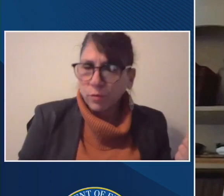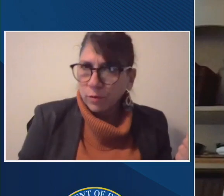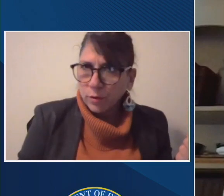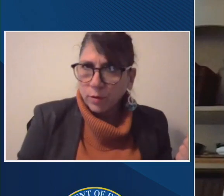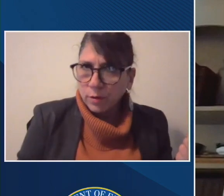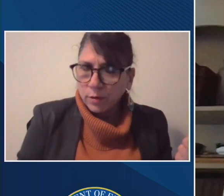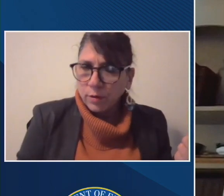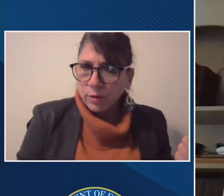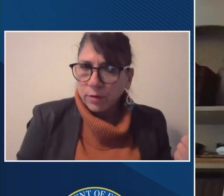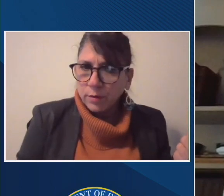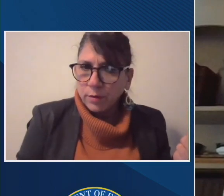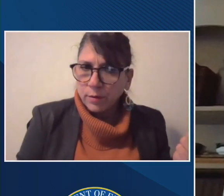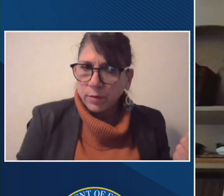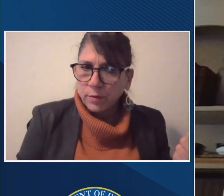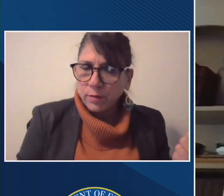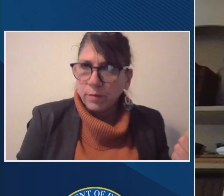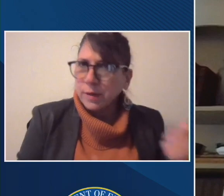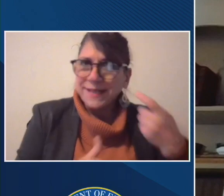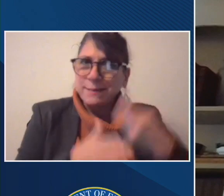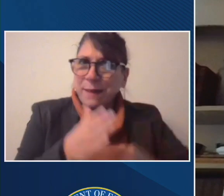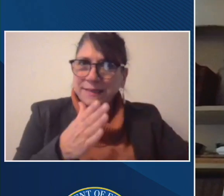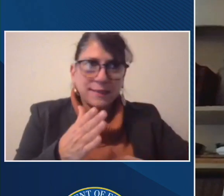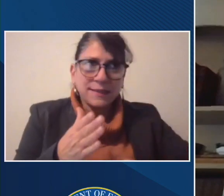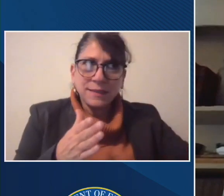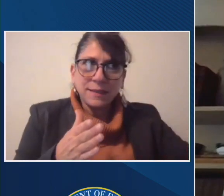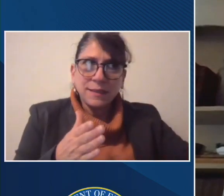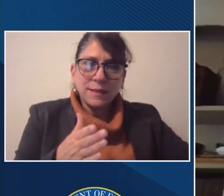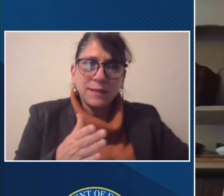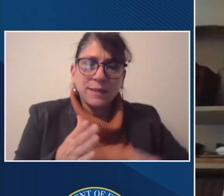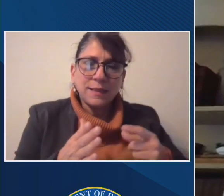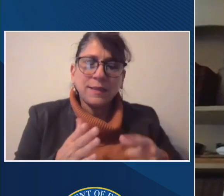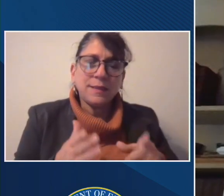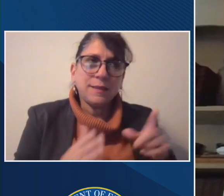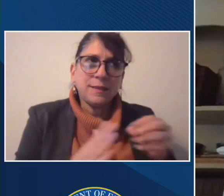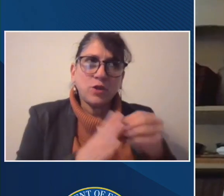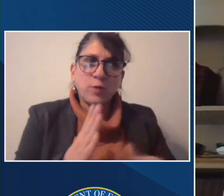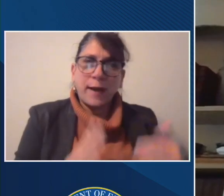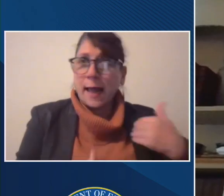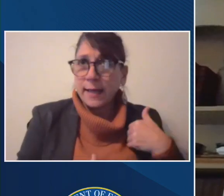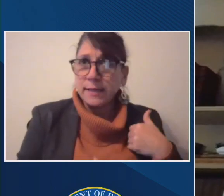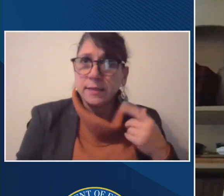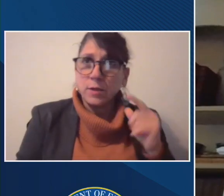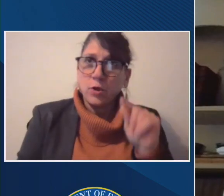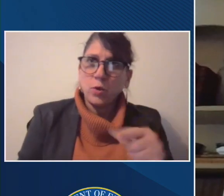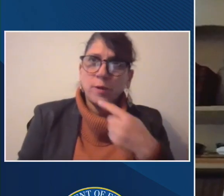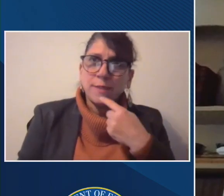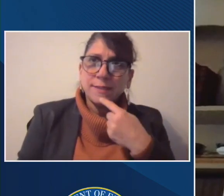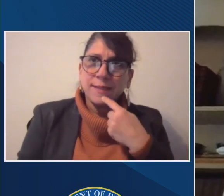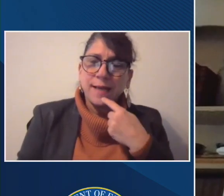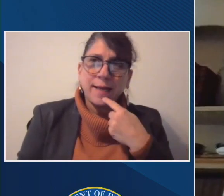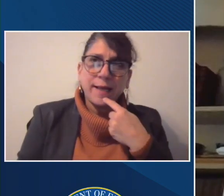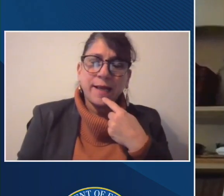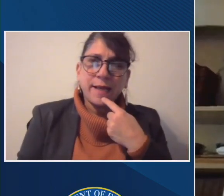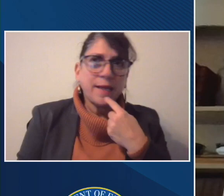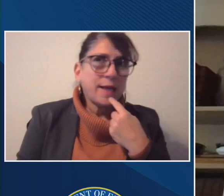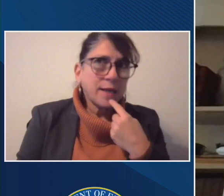student has. And you were saying that it would be with us- the way you would envision it would be